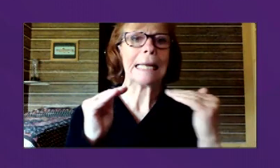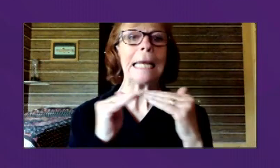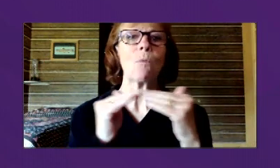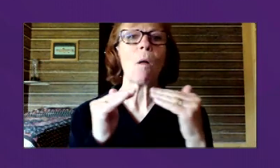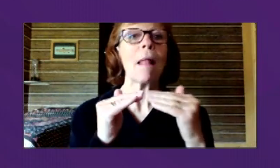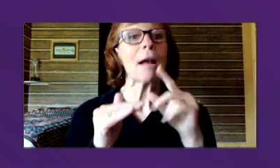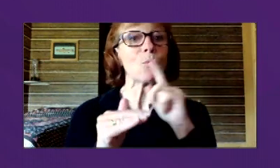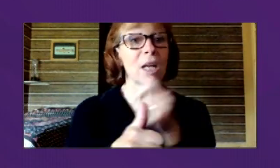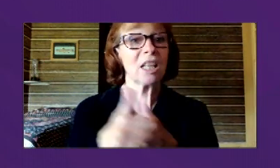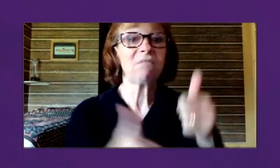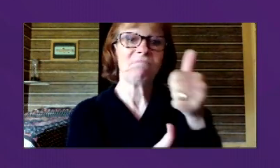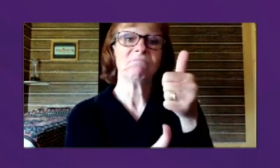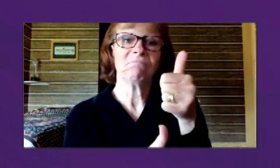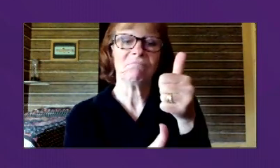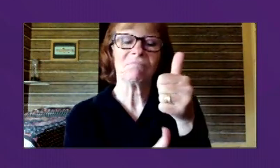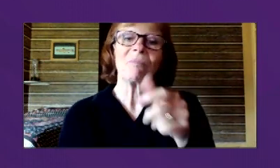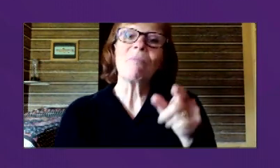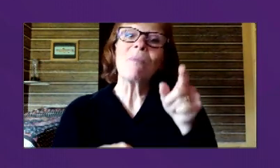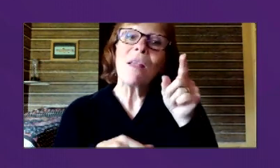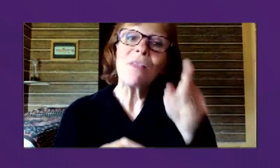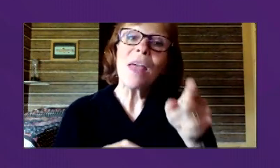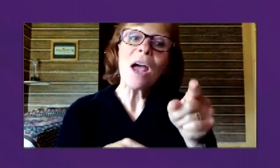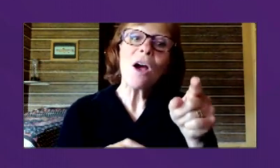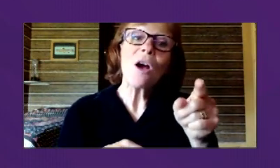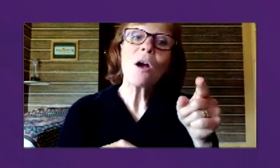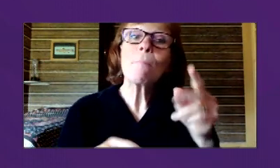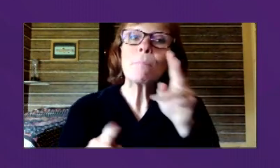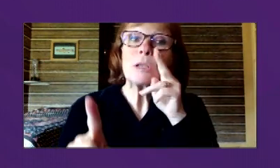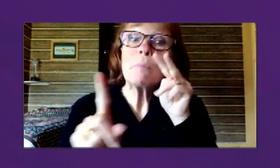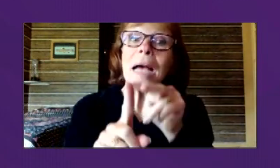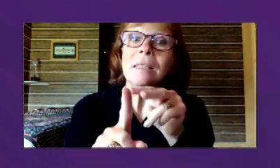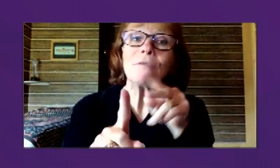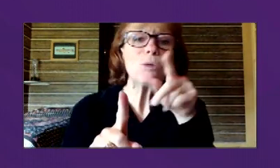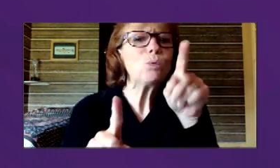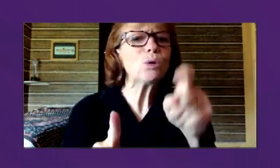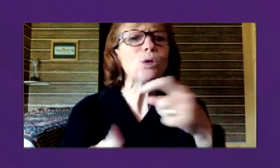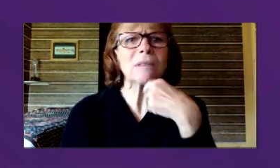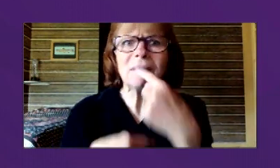the past and present, whenever possible, is fundamental when providing a Native perspective.